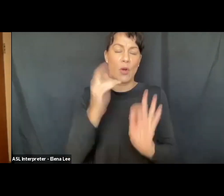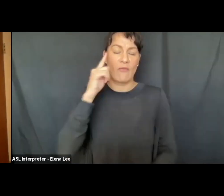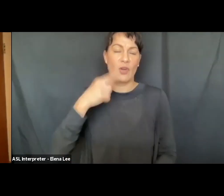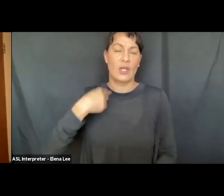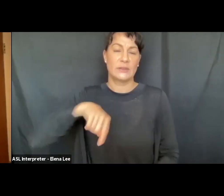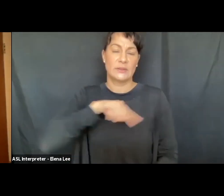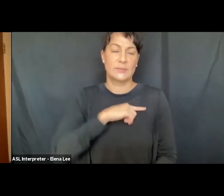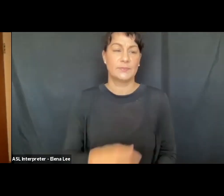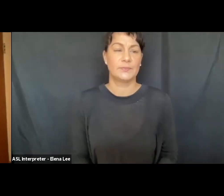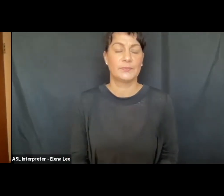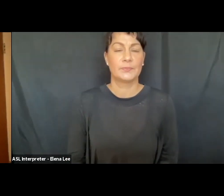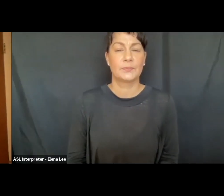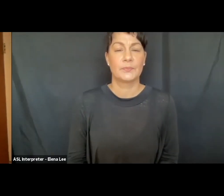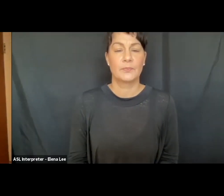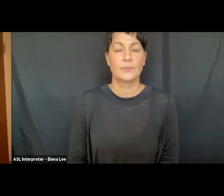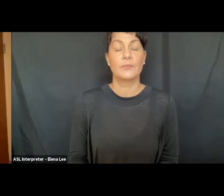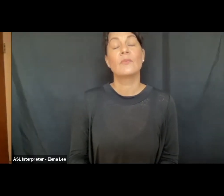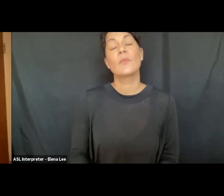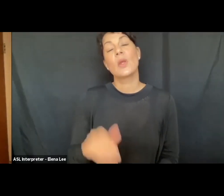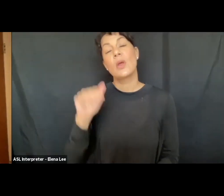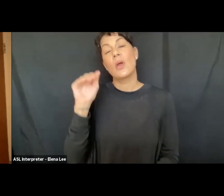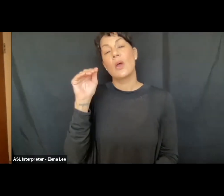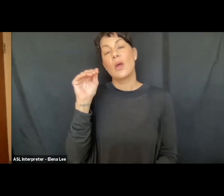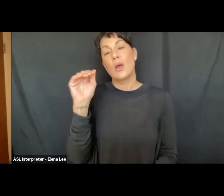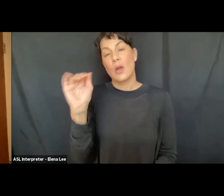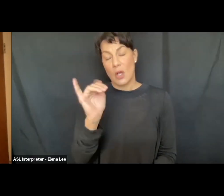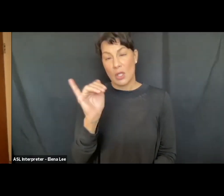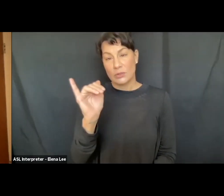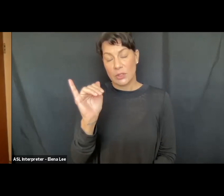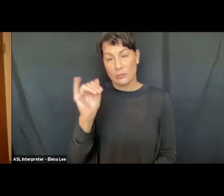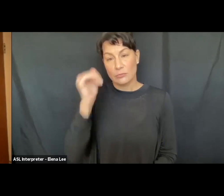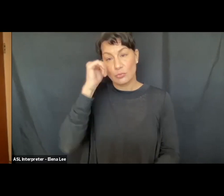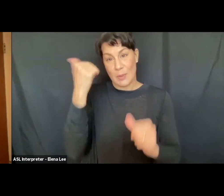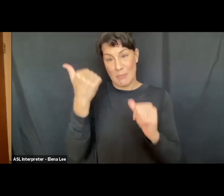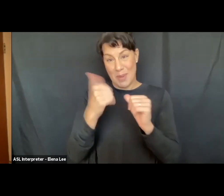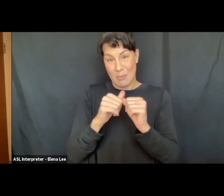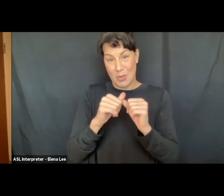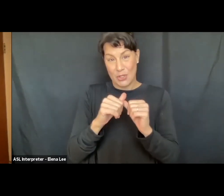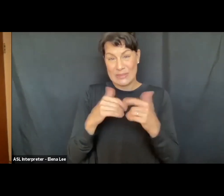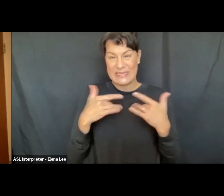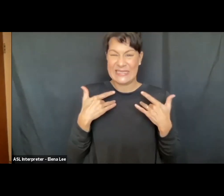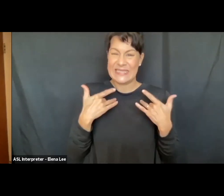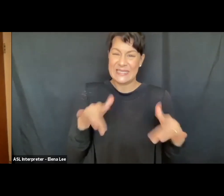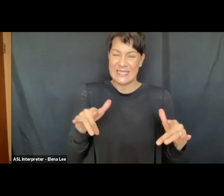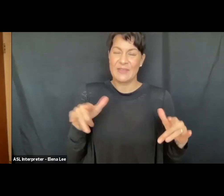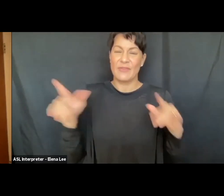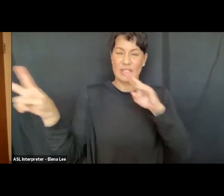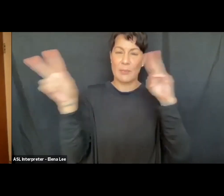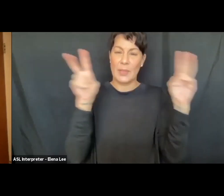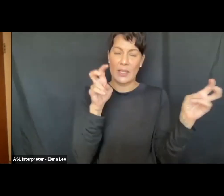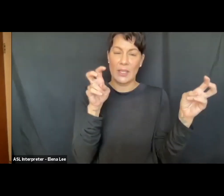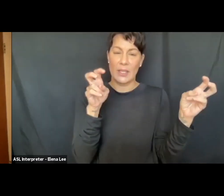Please also be mindful of the sensitivities of this topic when engaging in chat and maintain the intention